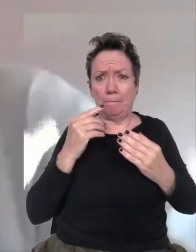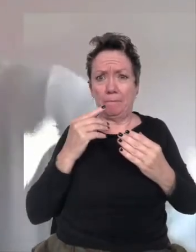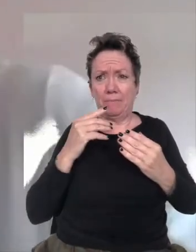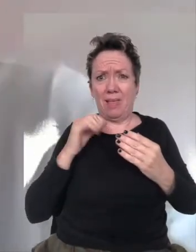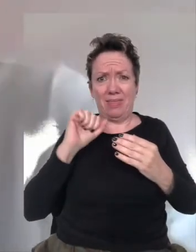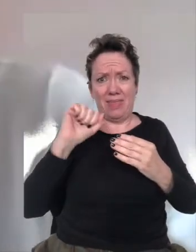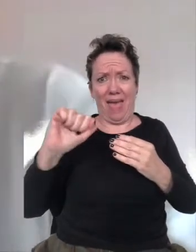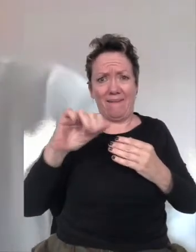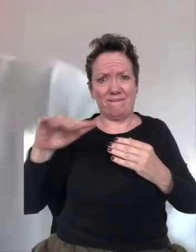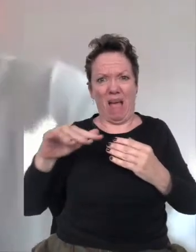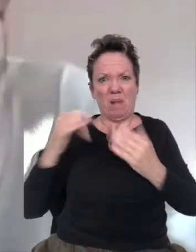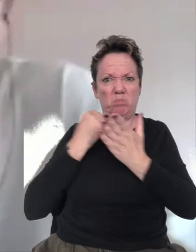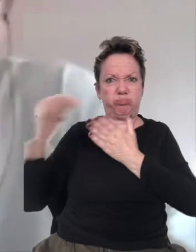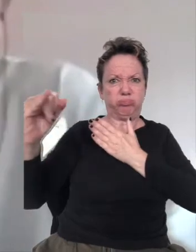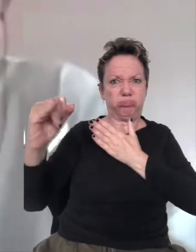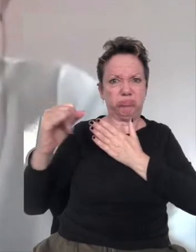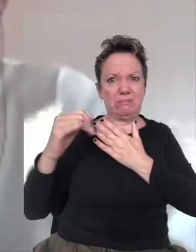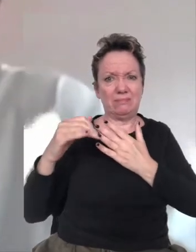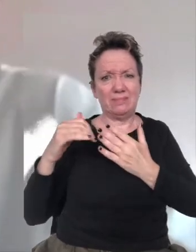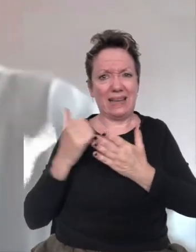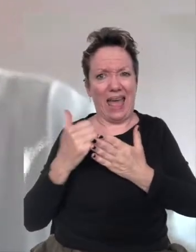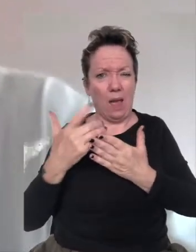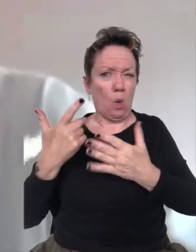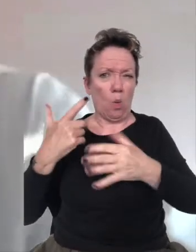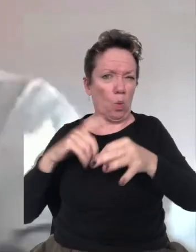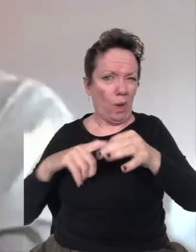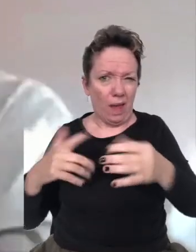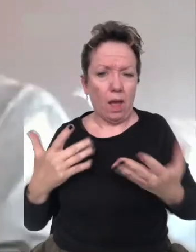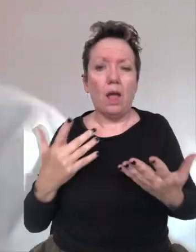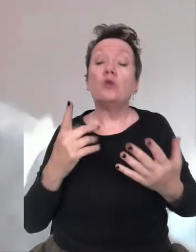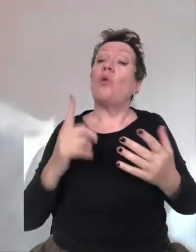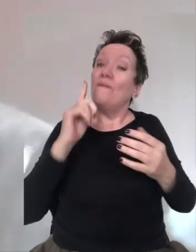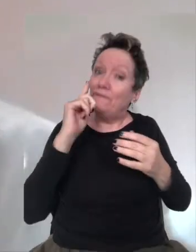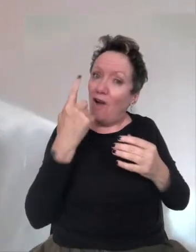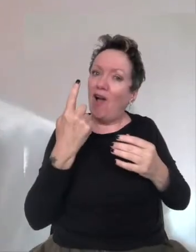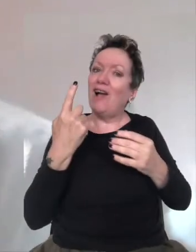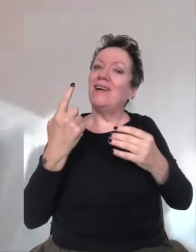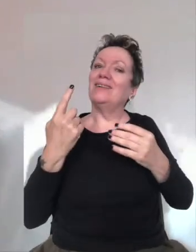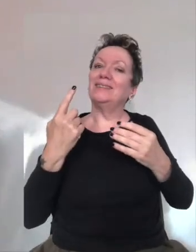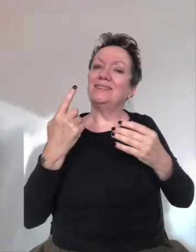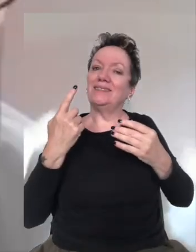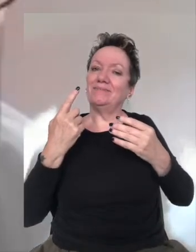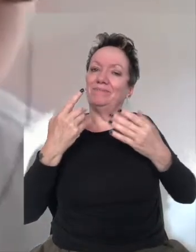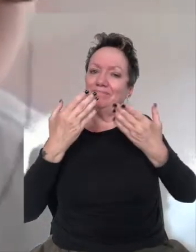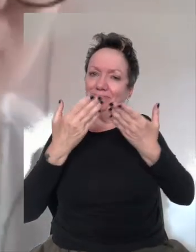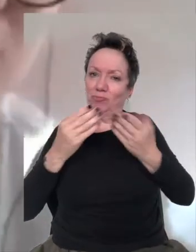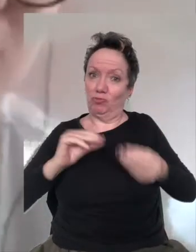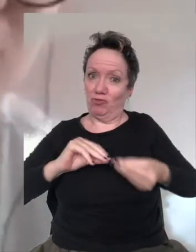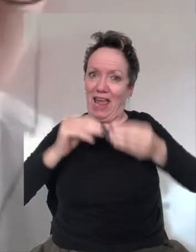Um, the first part of the project is the same, which is a free print